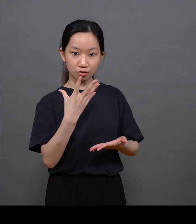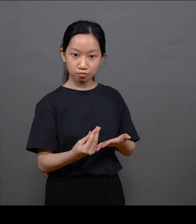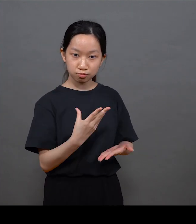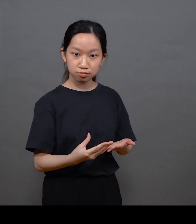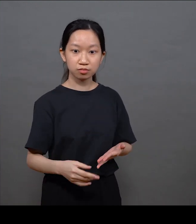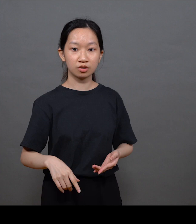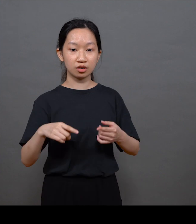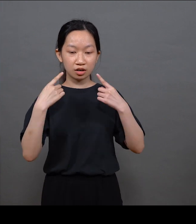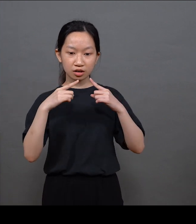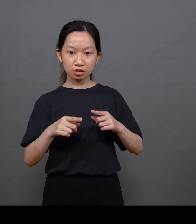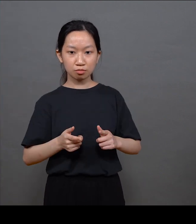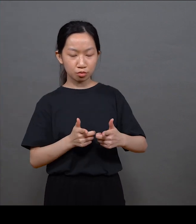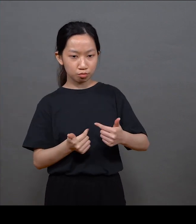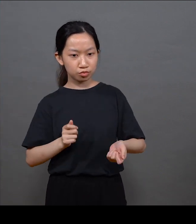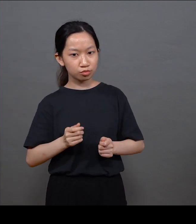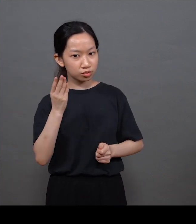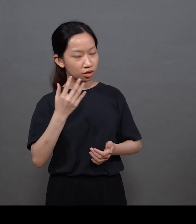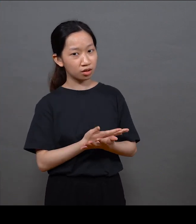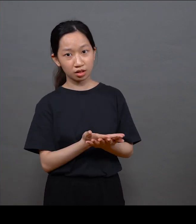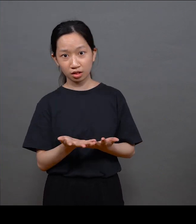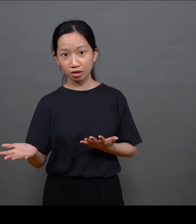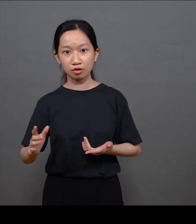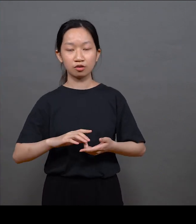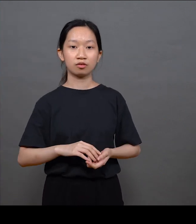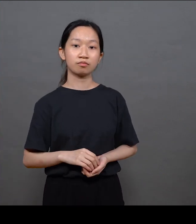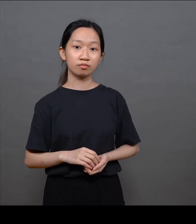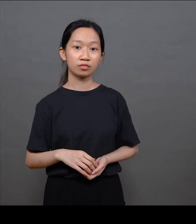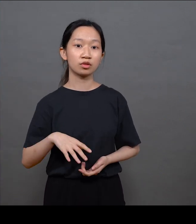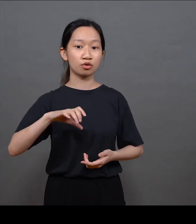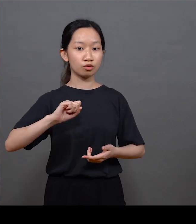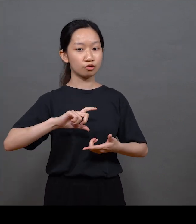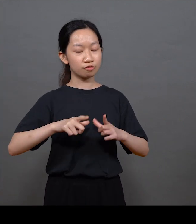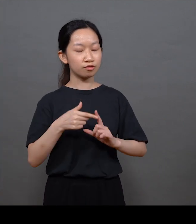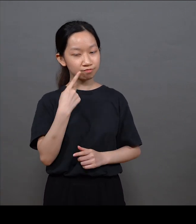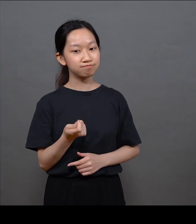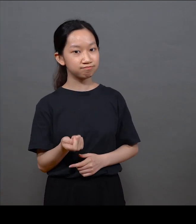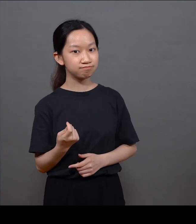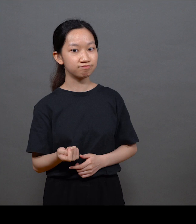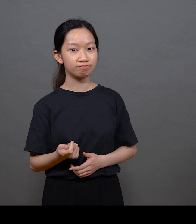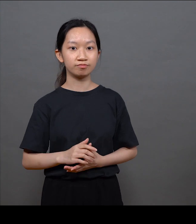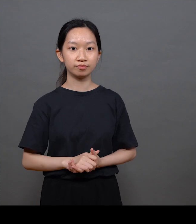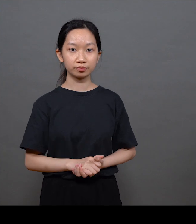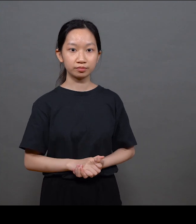You can play music, record music, add to music following an interface that is very easy to use and very friendly